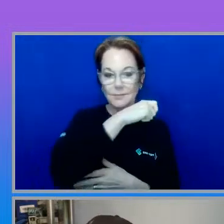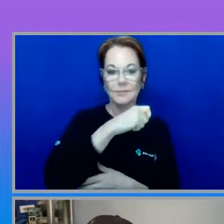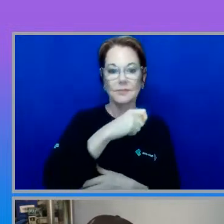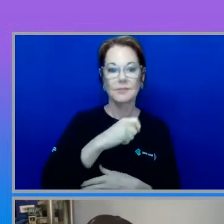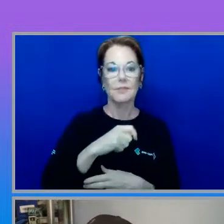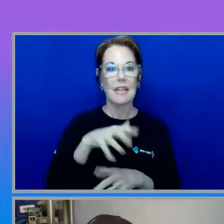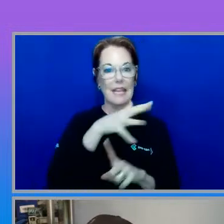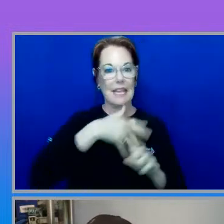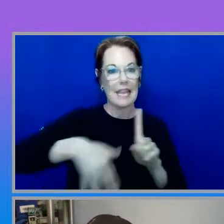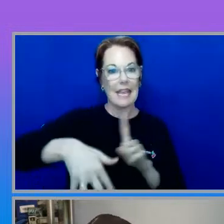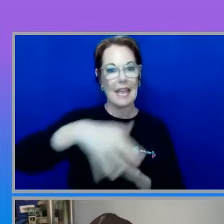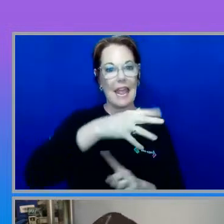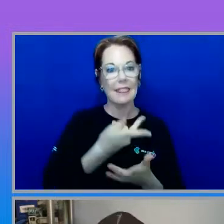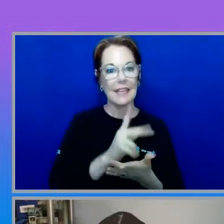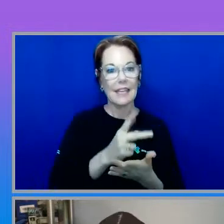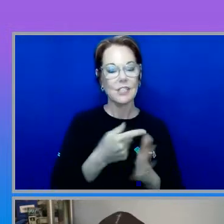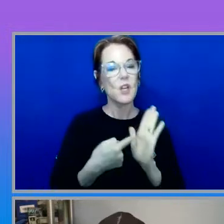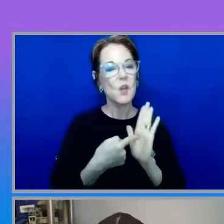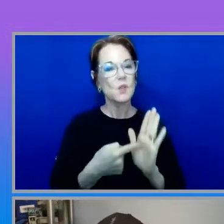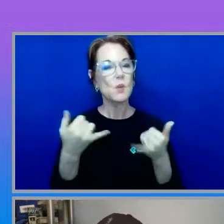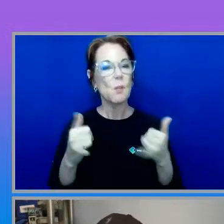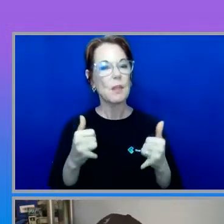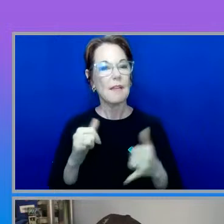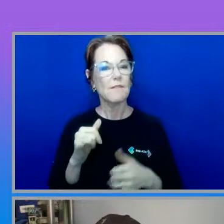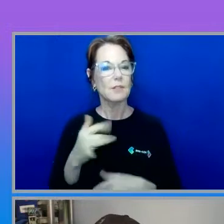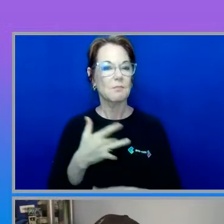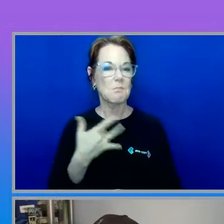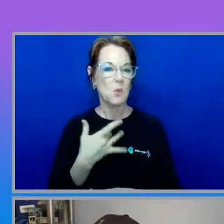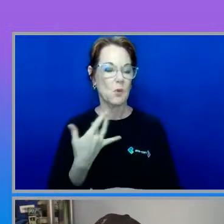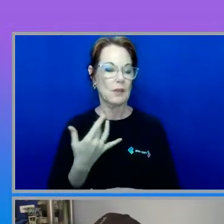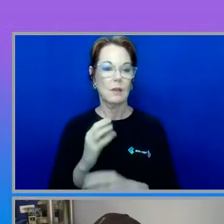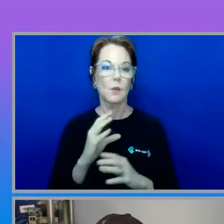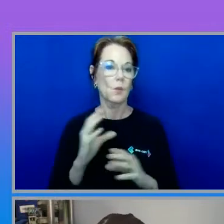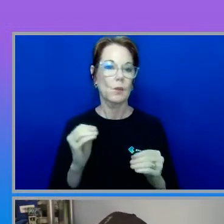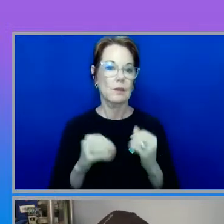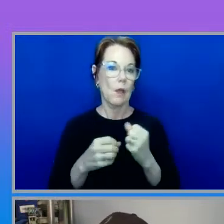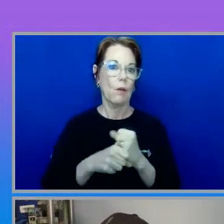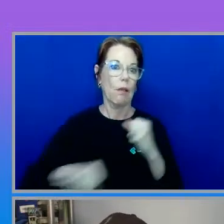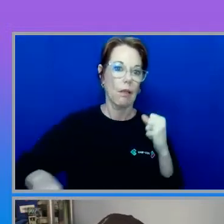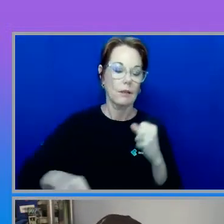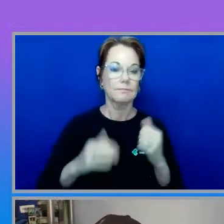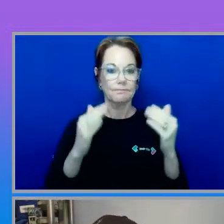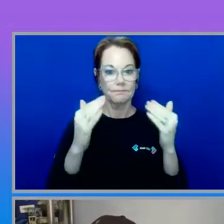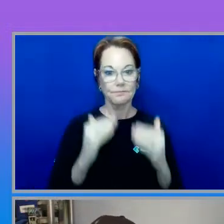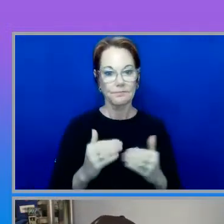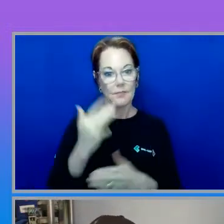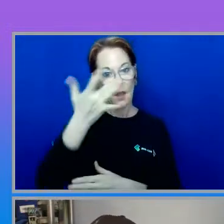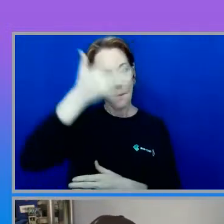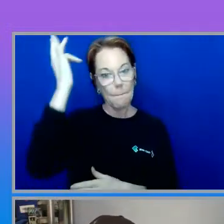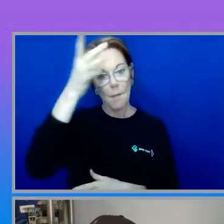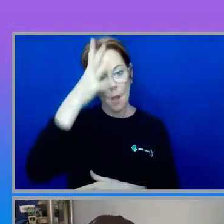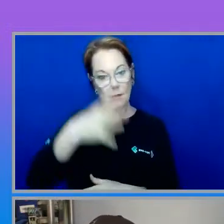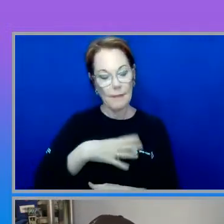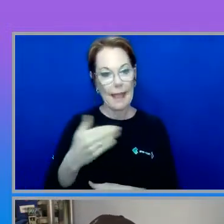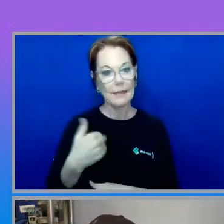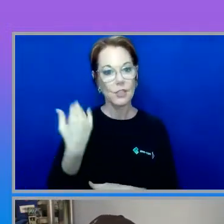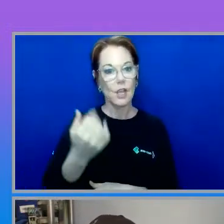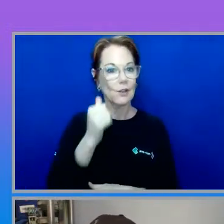kitchen, and it reflects the playful mood without unnecessary detail. And the second one is a